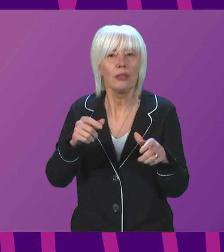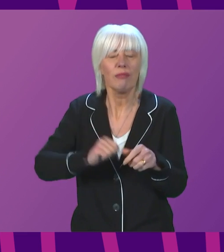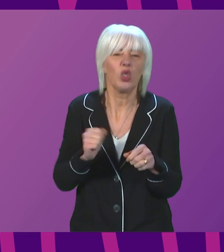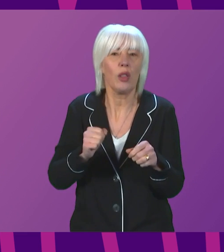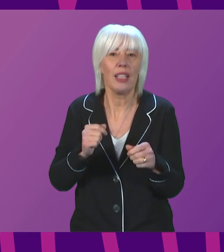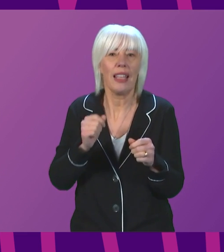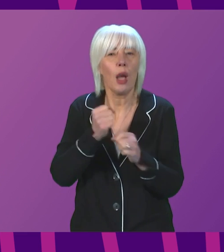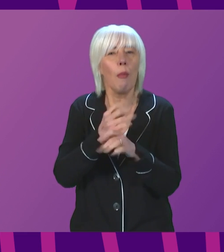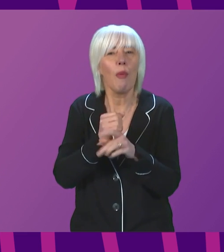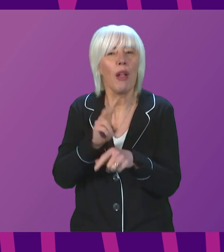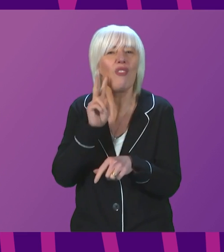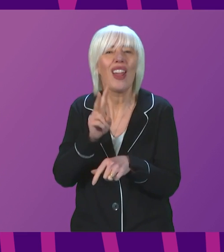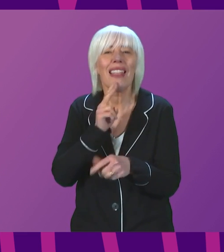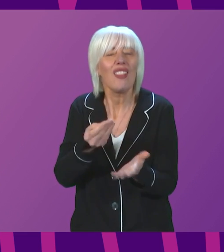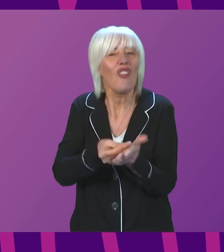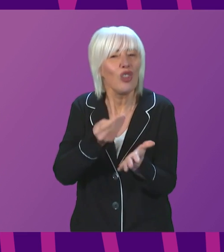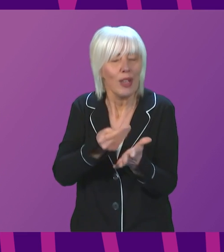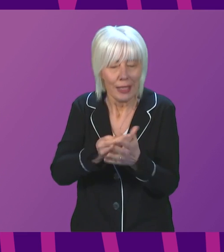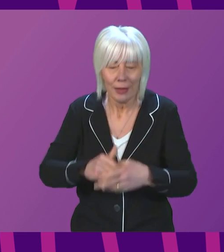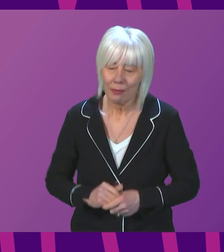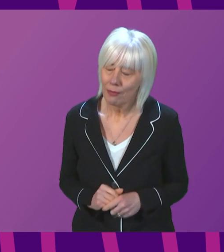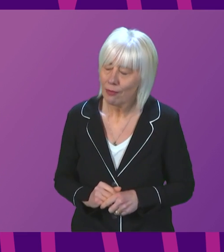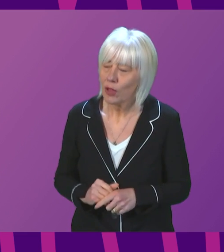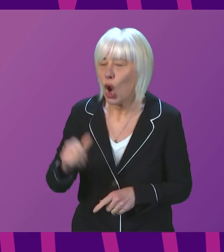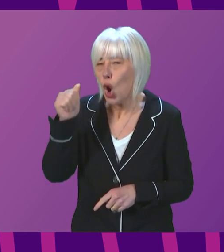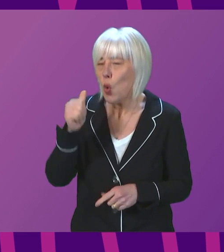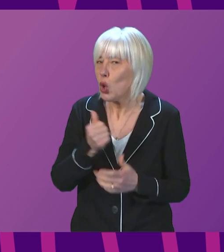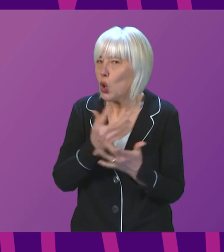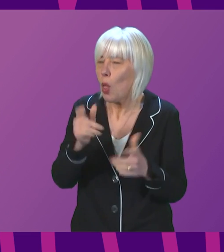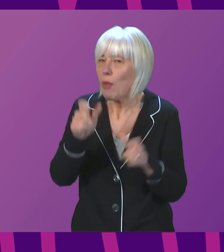We recognise that many people feel that they are underrepresented or misrepresented in